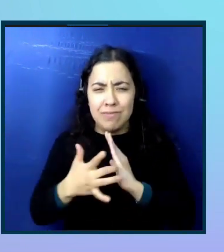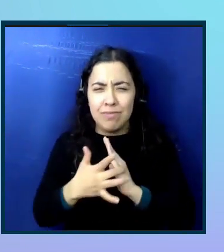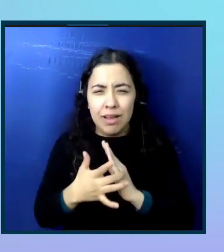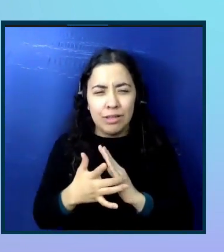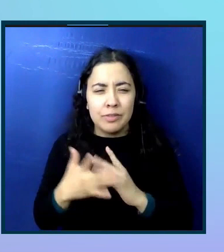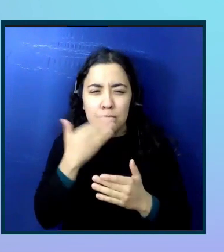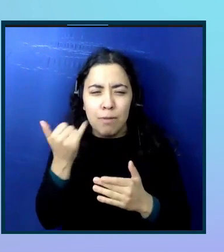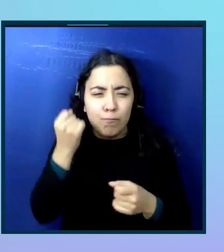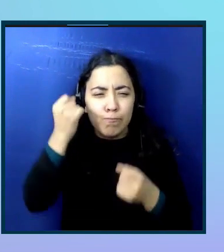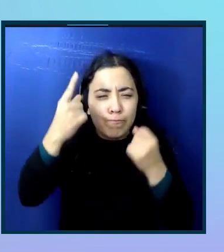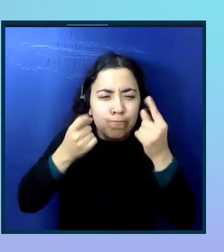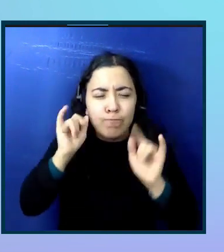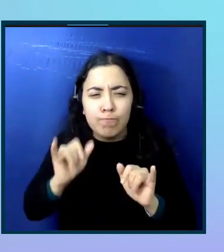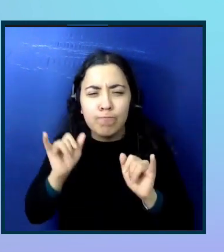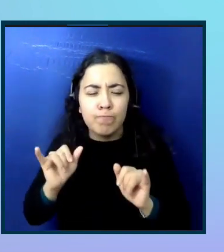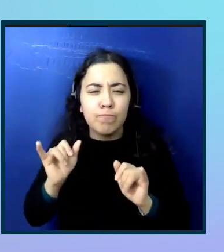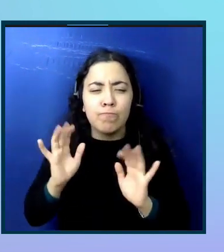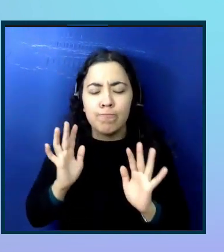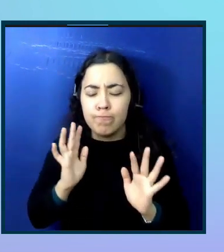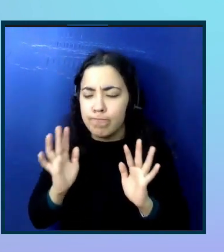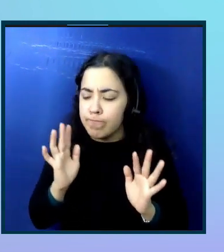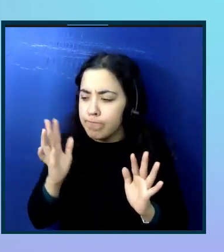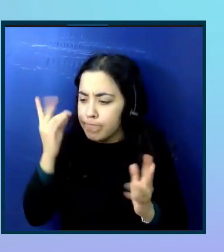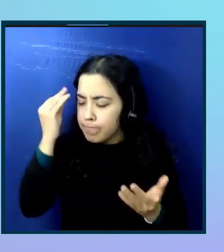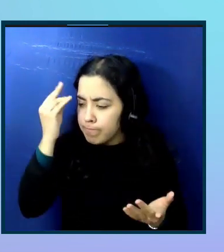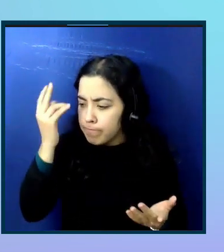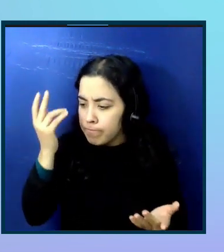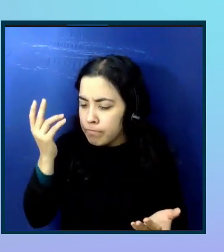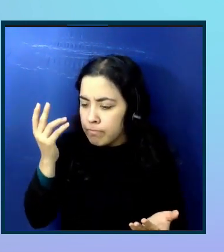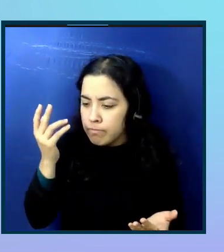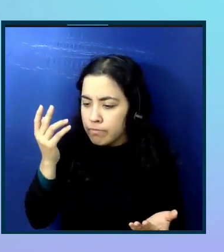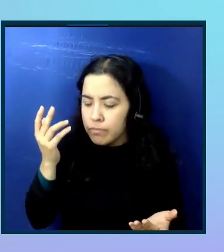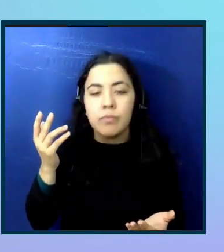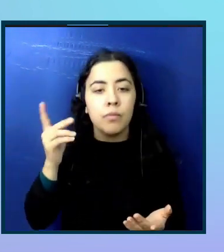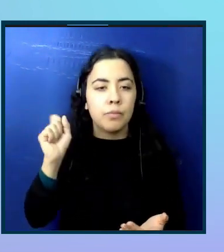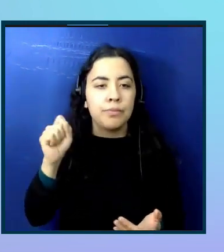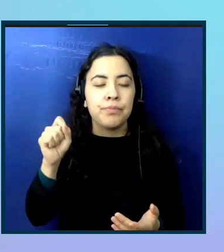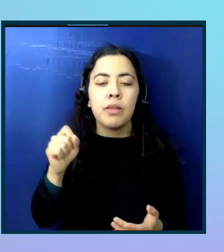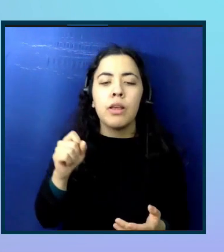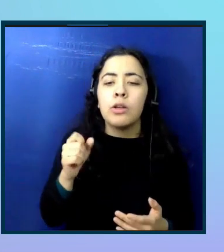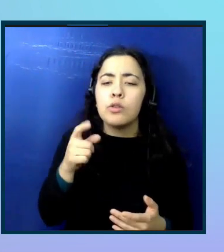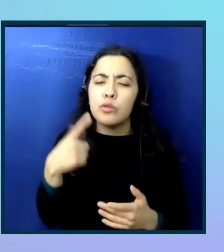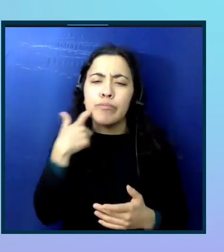that we go. So you talked about the process, and I think someone